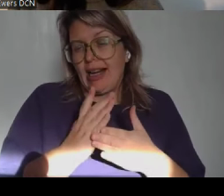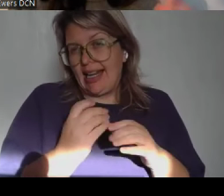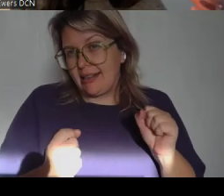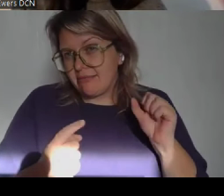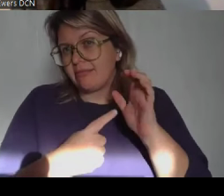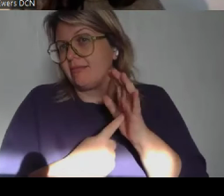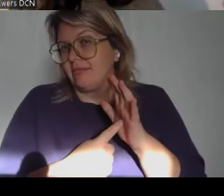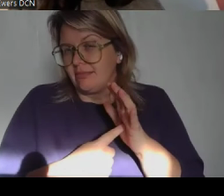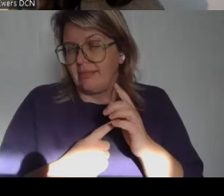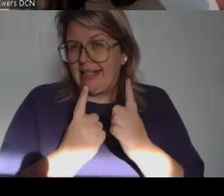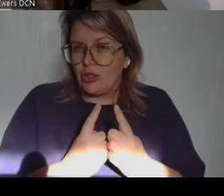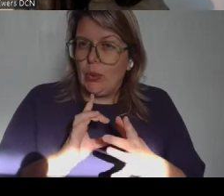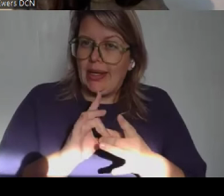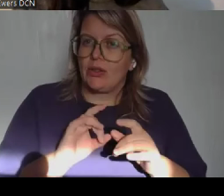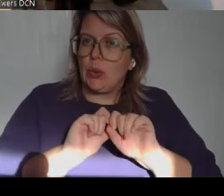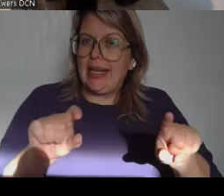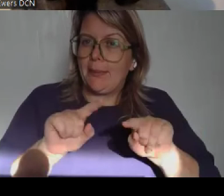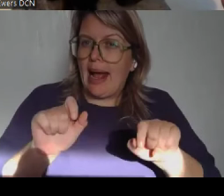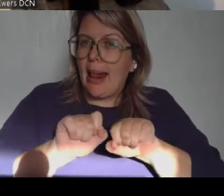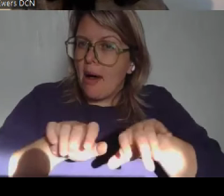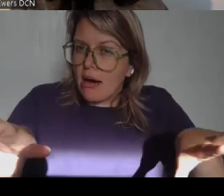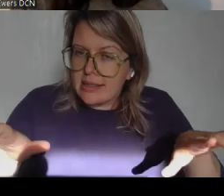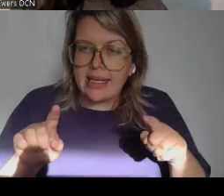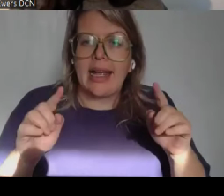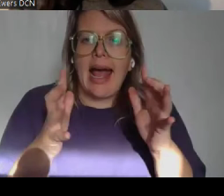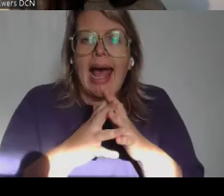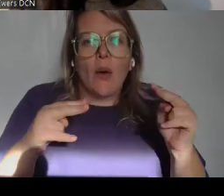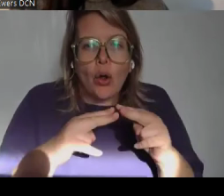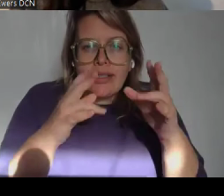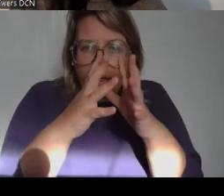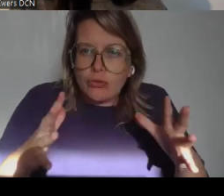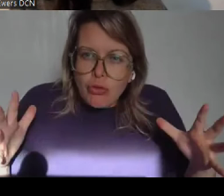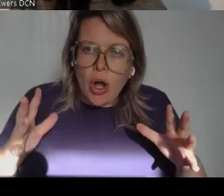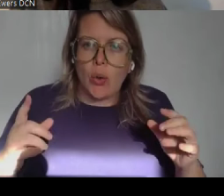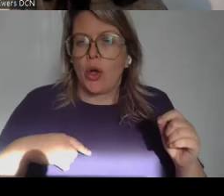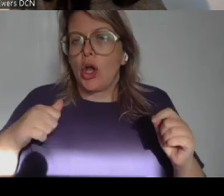We've looked at growing your contacts, so knowing your audience and managing those contacts.